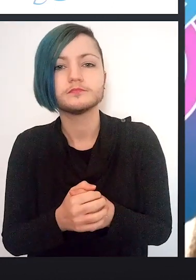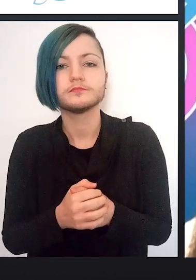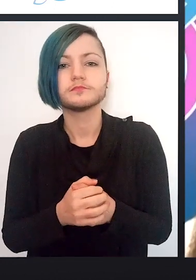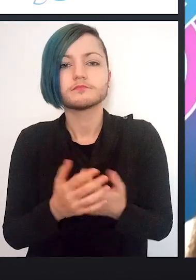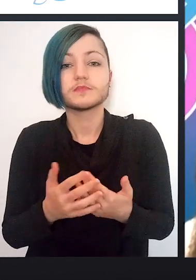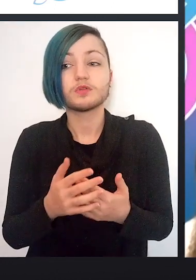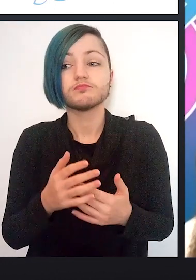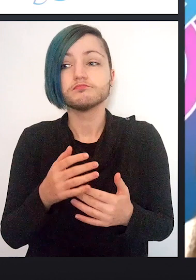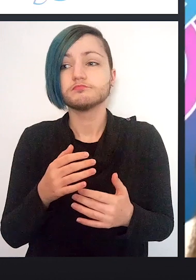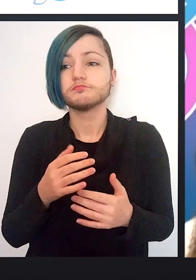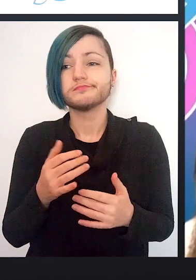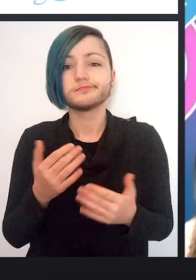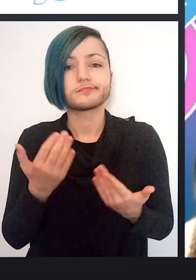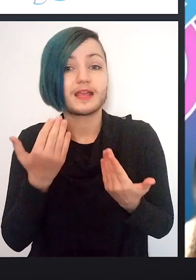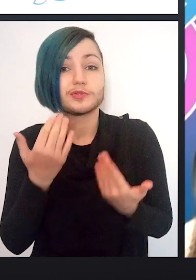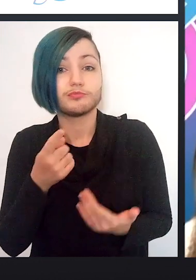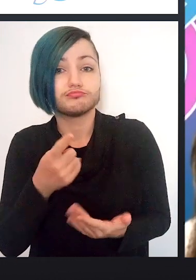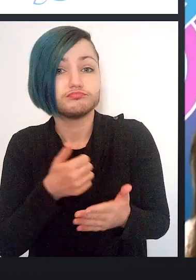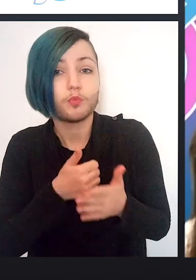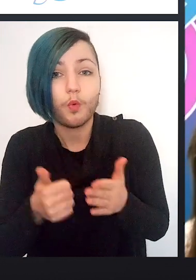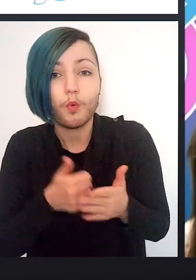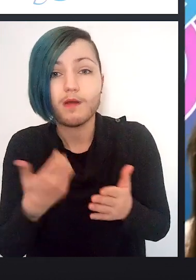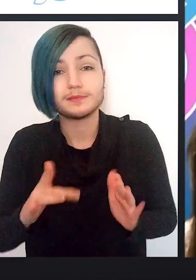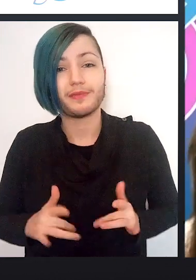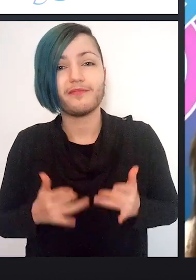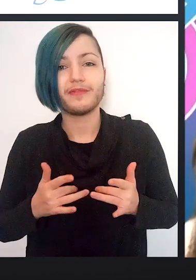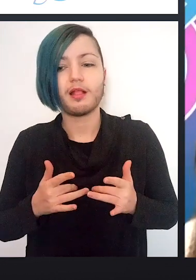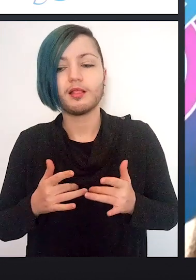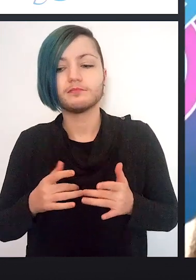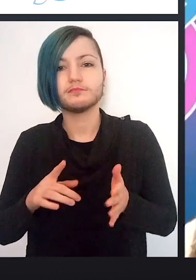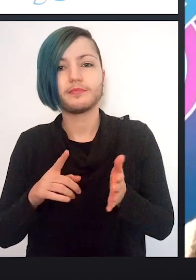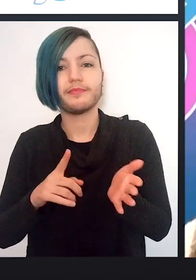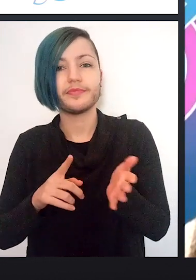Wether it was always the case that you wanted to have the labiaplasty,